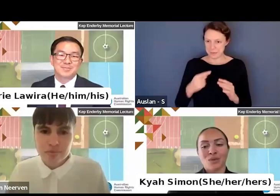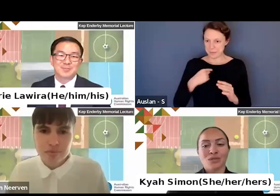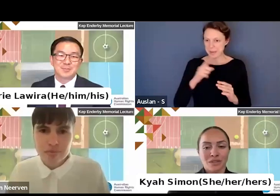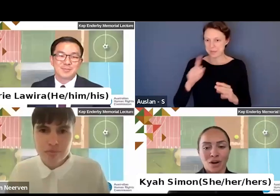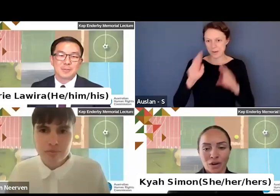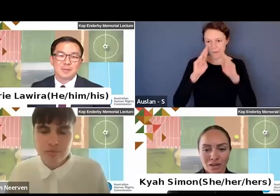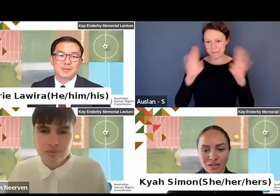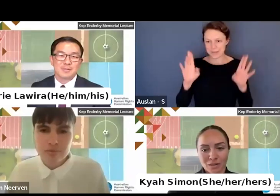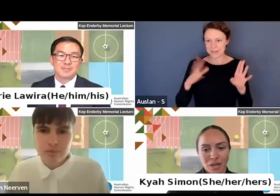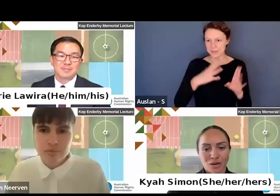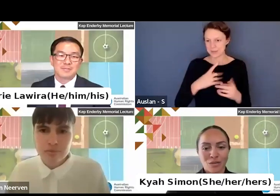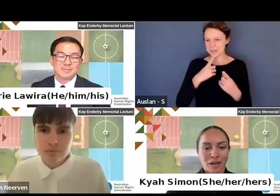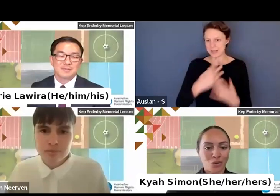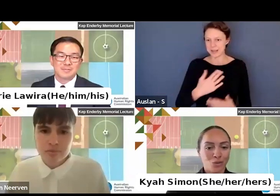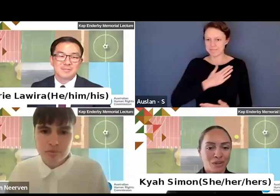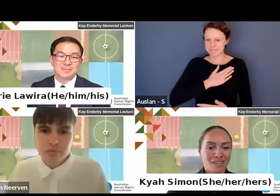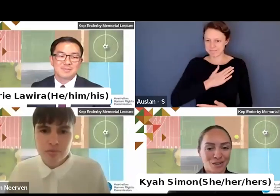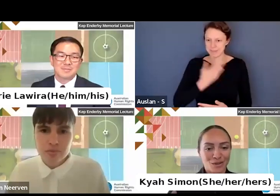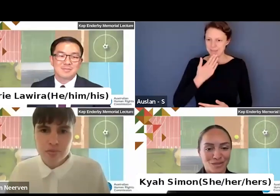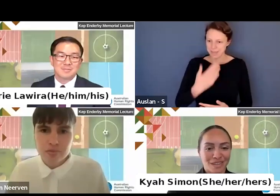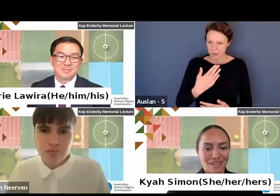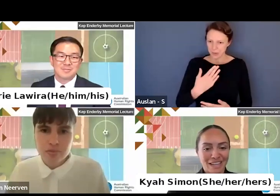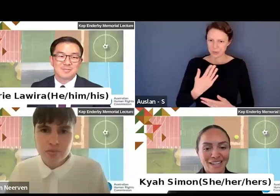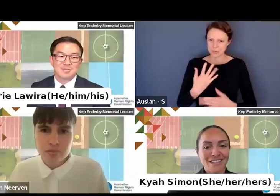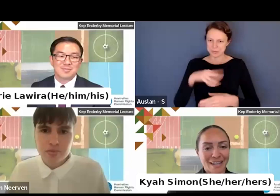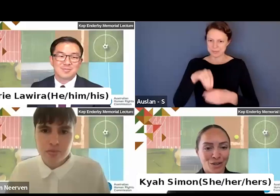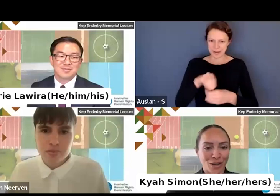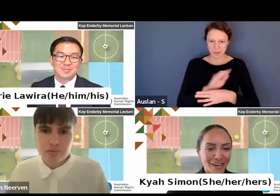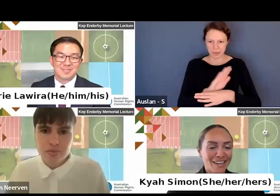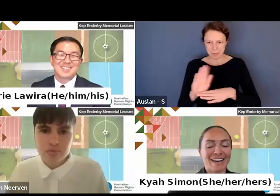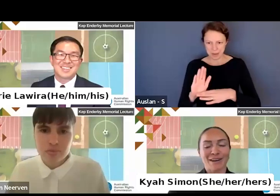it was an honor to be on the panel with you lovely ladies and laurie.